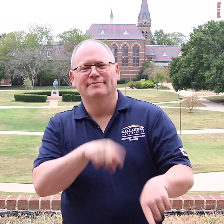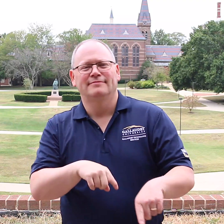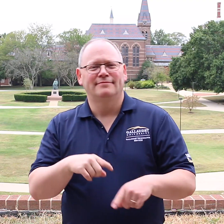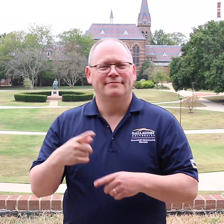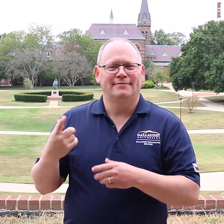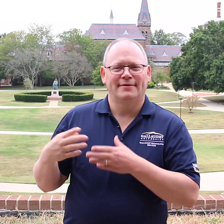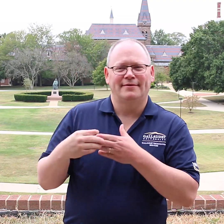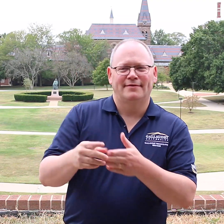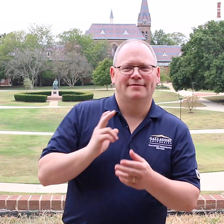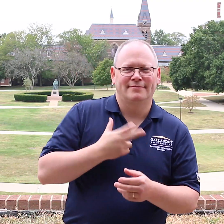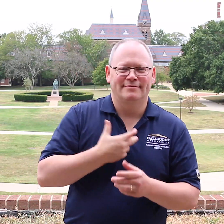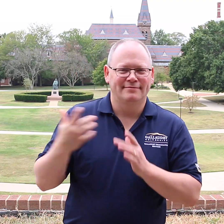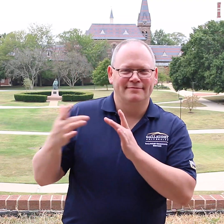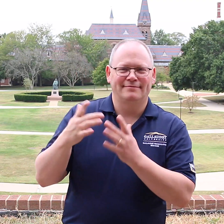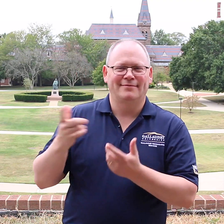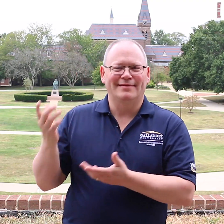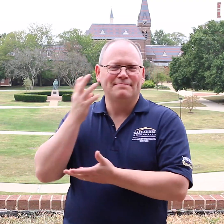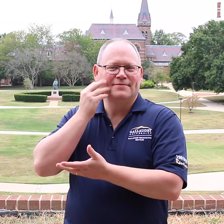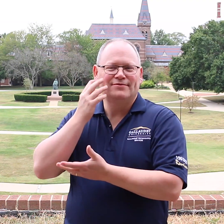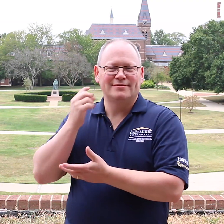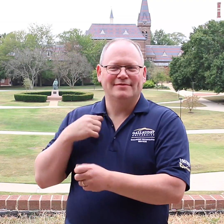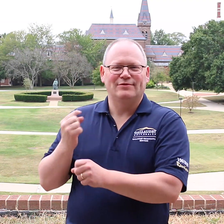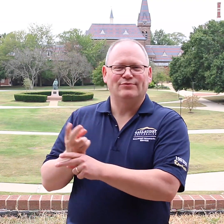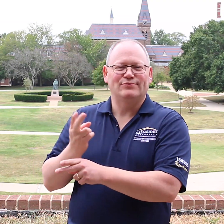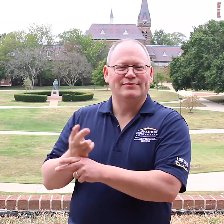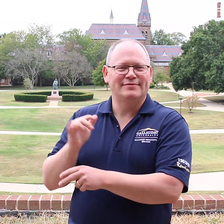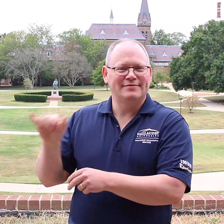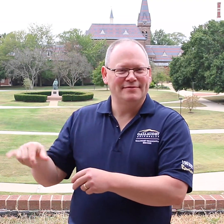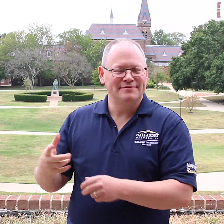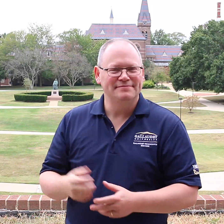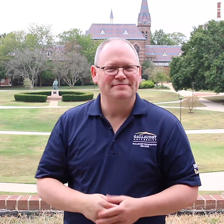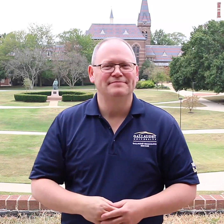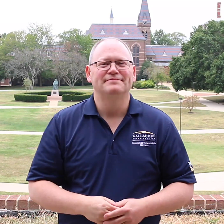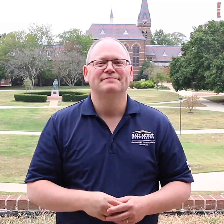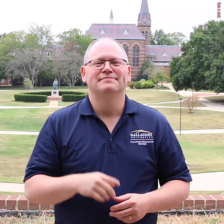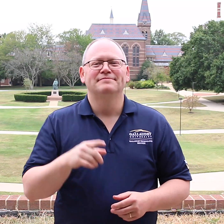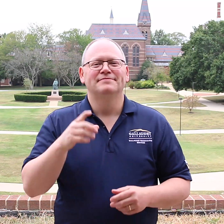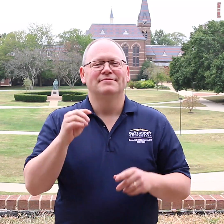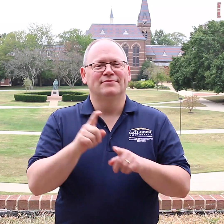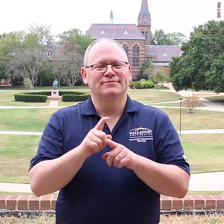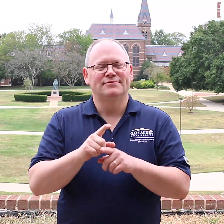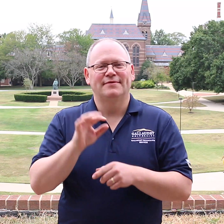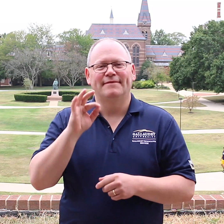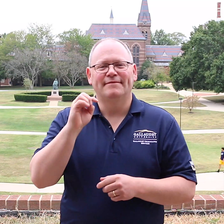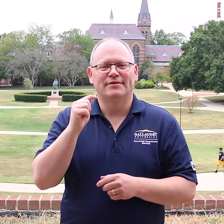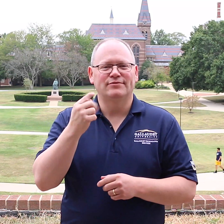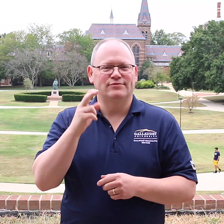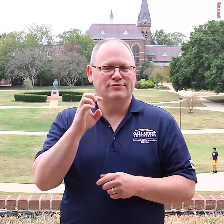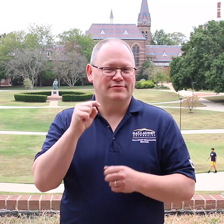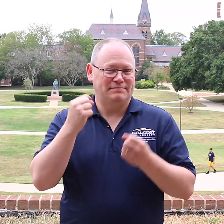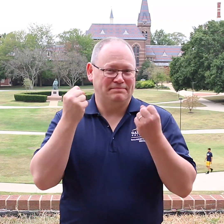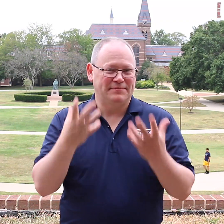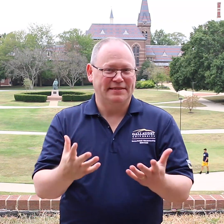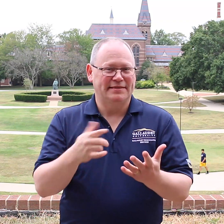we can ask Crossfuze and we get immediate responses. That experience-- the user experience-- that we got of the immediate response was great.